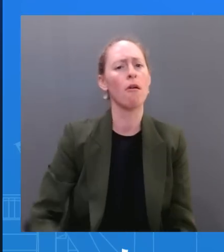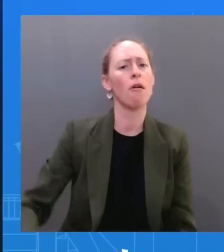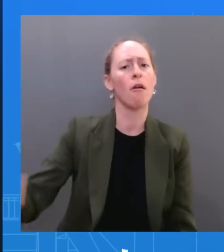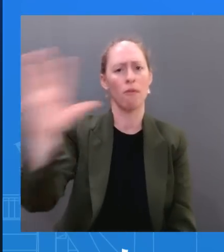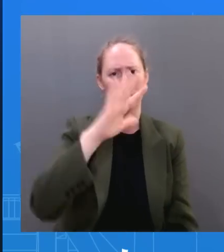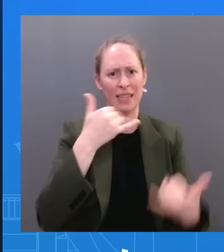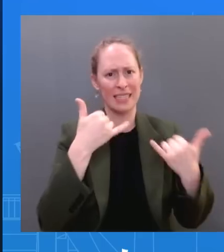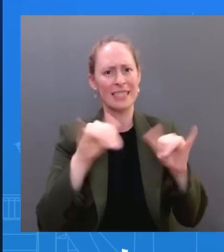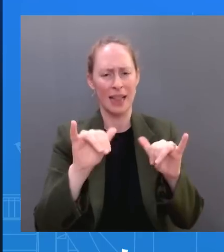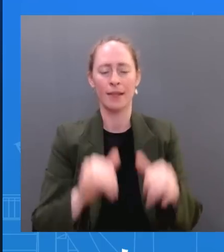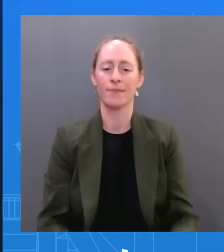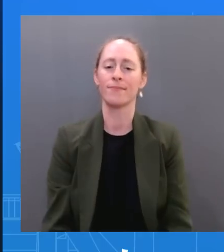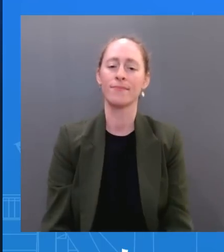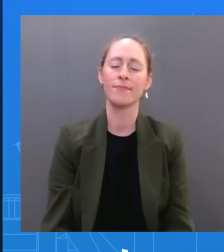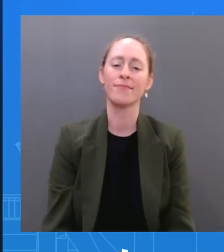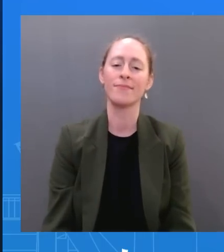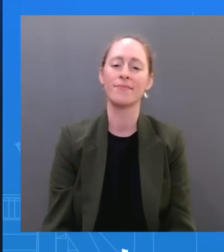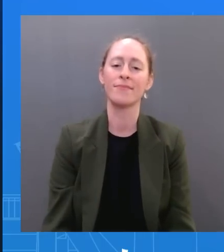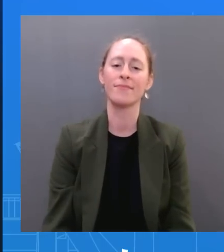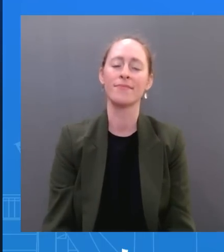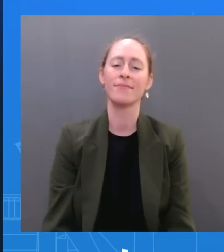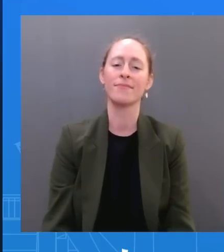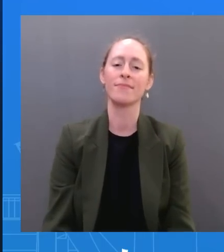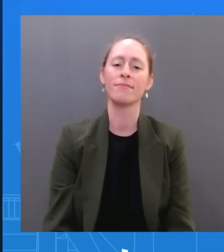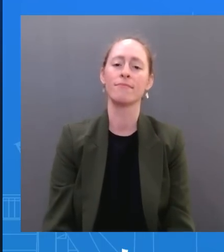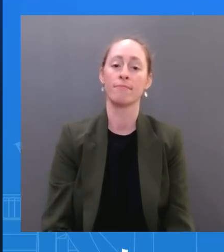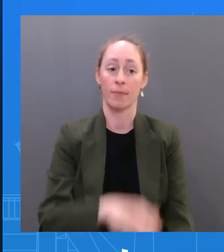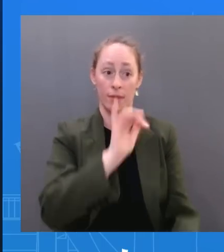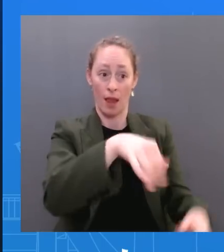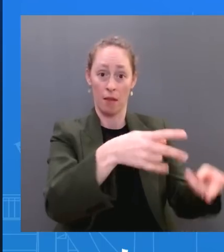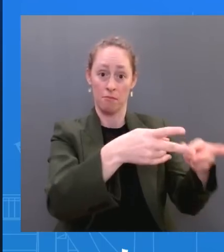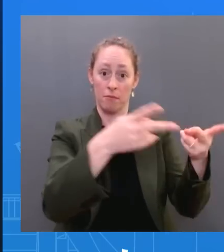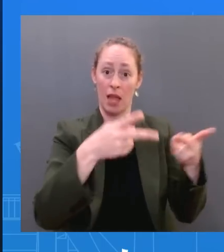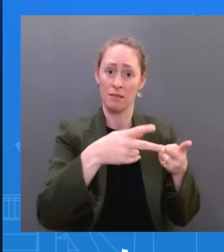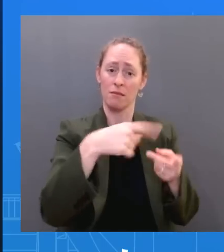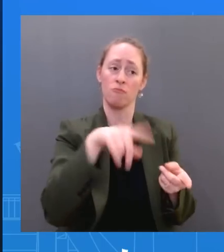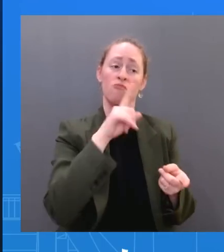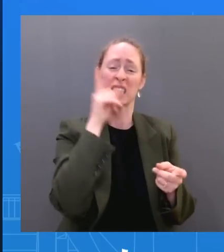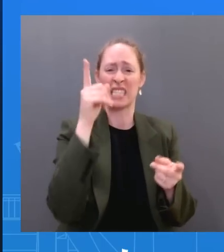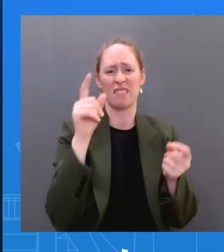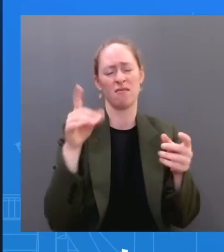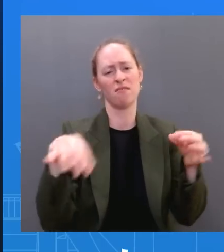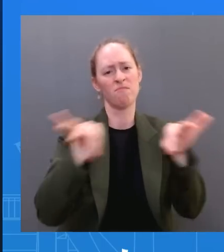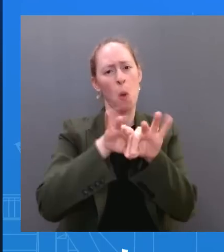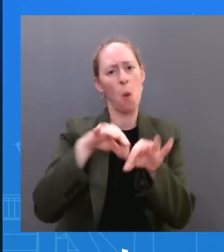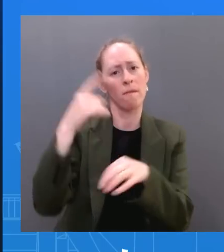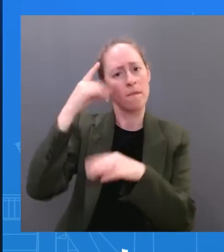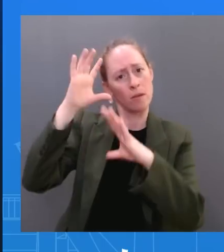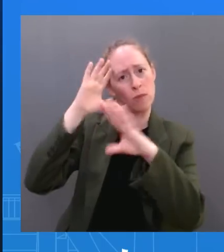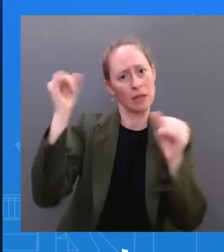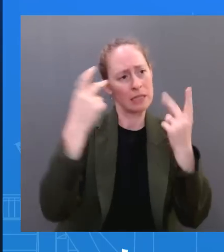We inherited a war in Yemen that was causing widespread death and suffering. We now have had more than three months